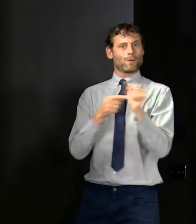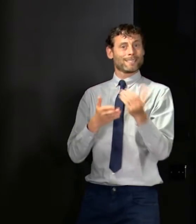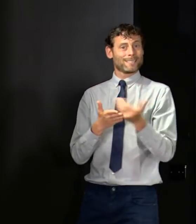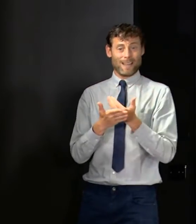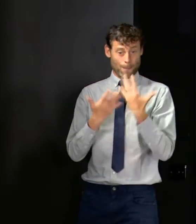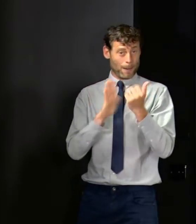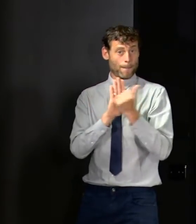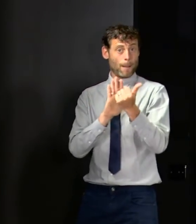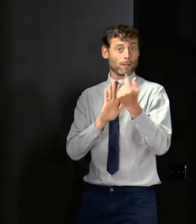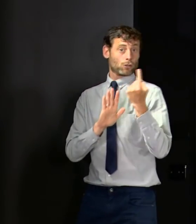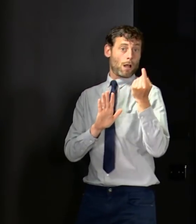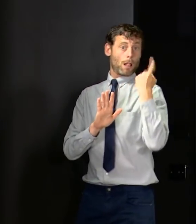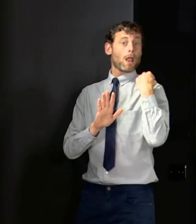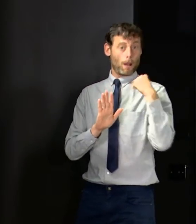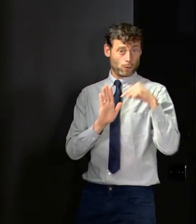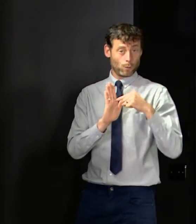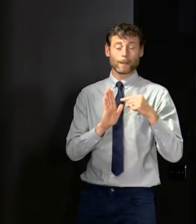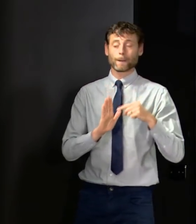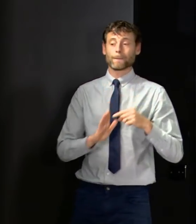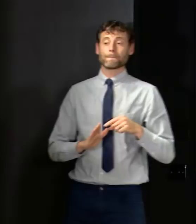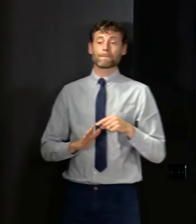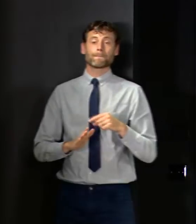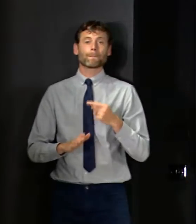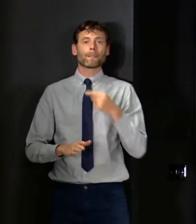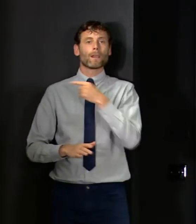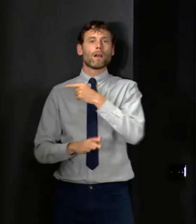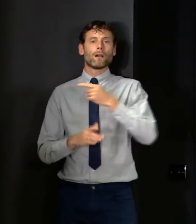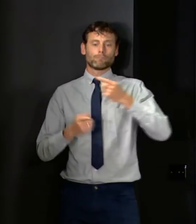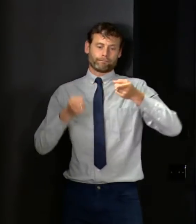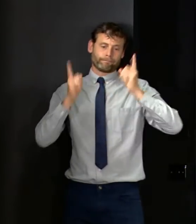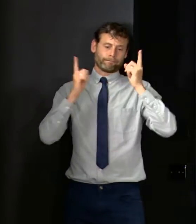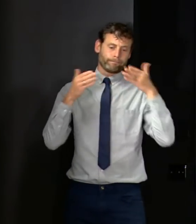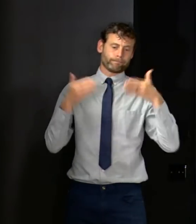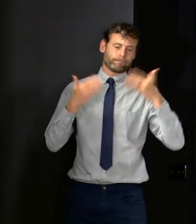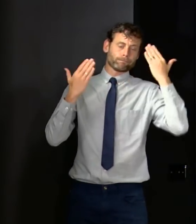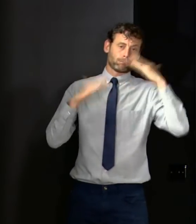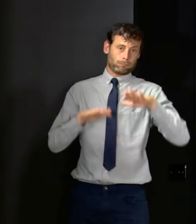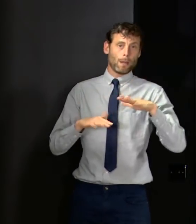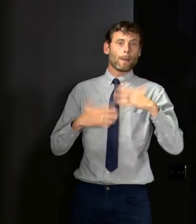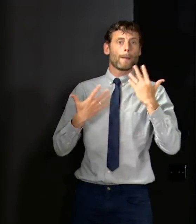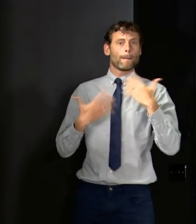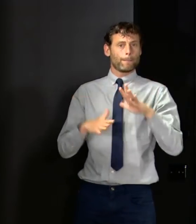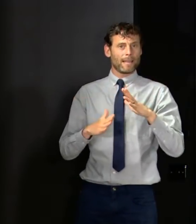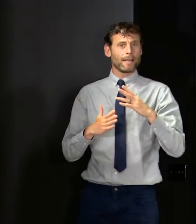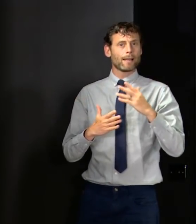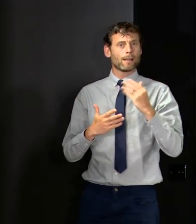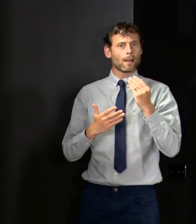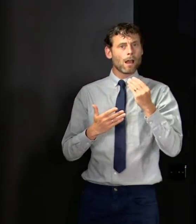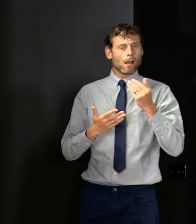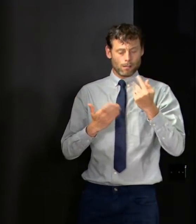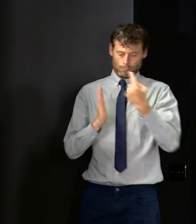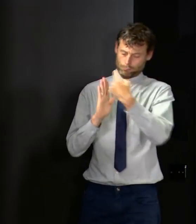also announced a system that will give assurance and demonstrate where businesses have complied